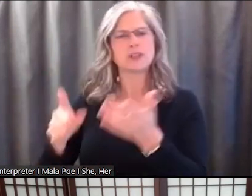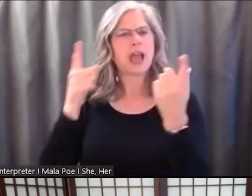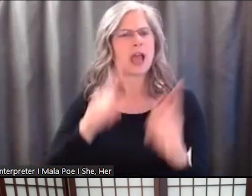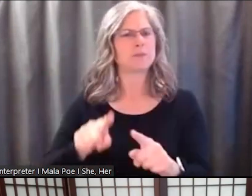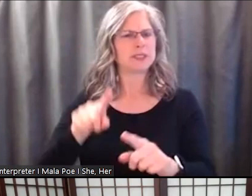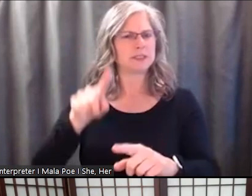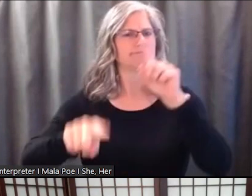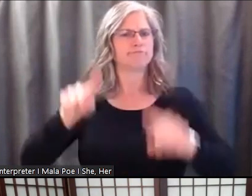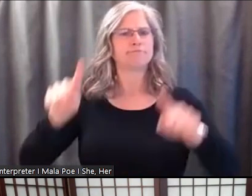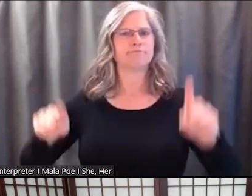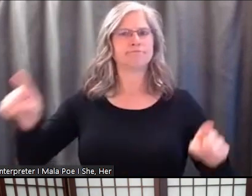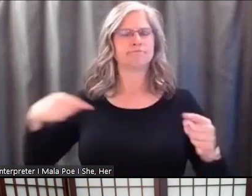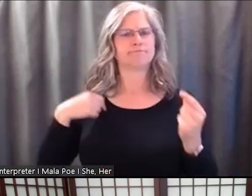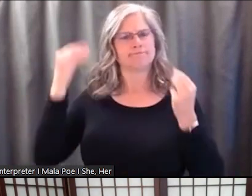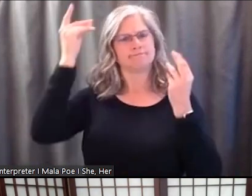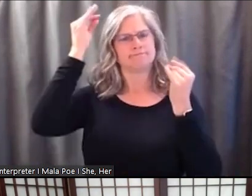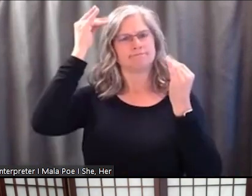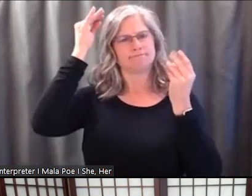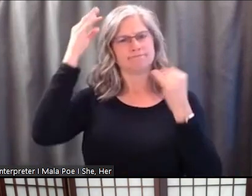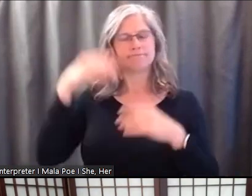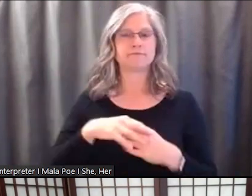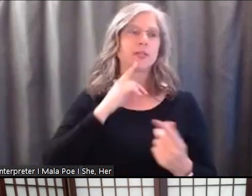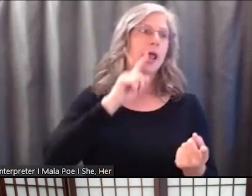Hence, I was thinking of a quotient. You can have less of that or more of that.